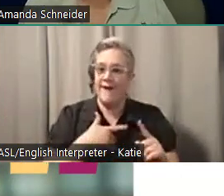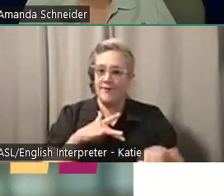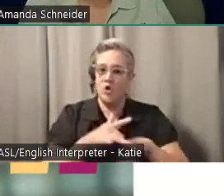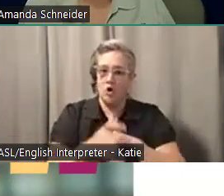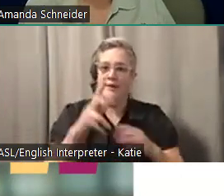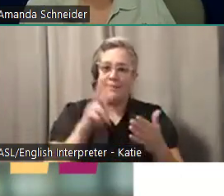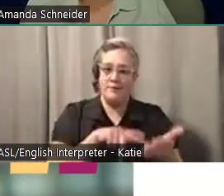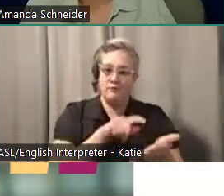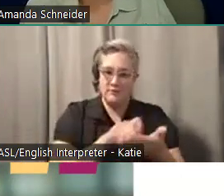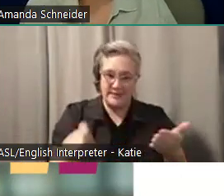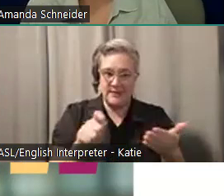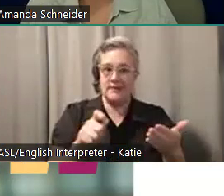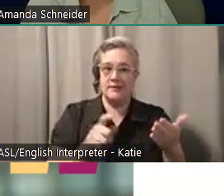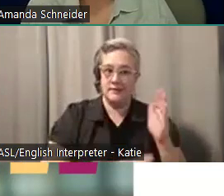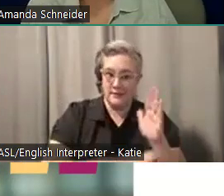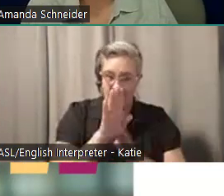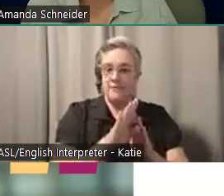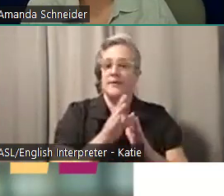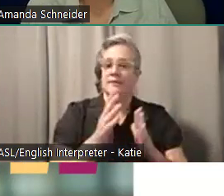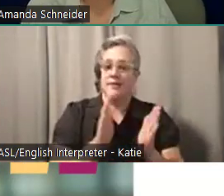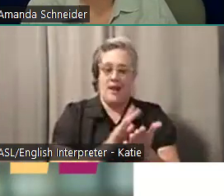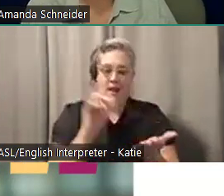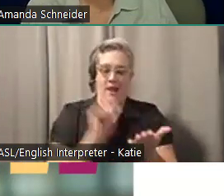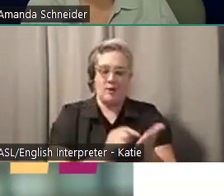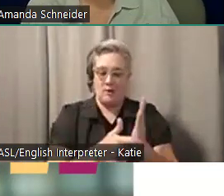development handout, specifically for deaf and hard of hearing kids.